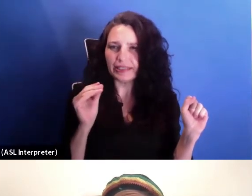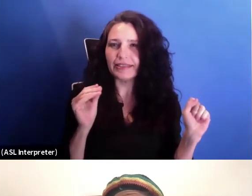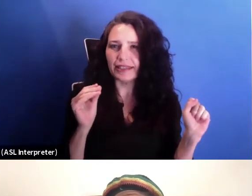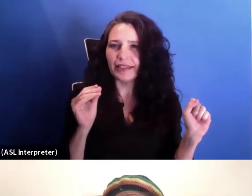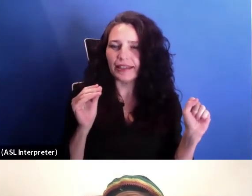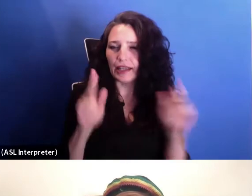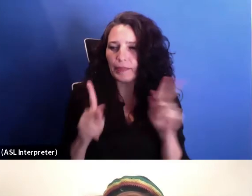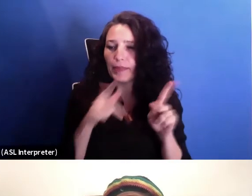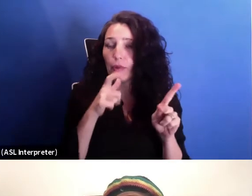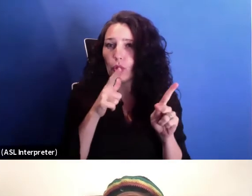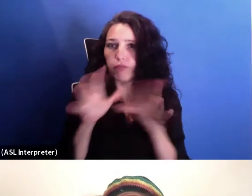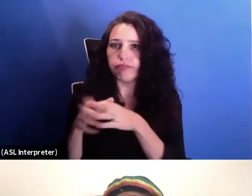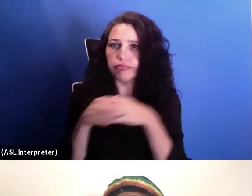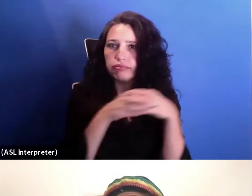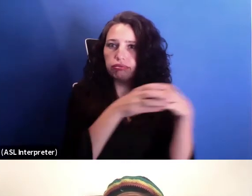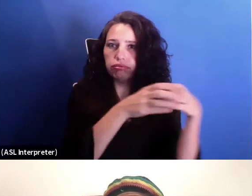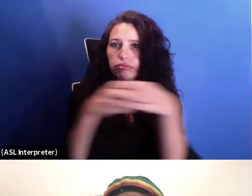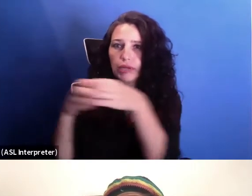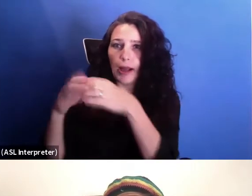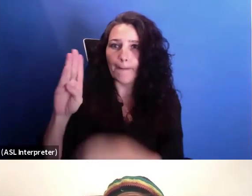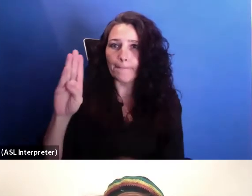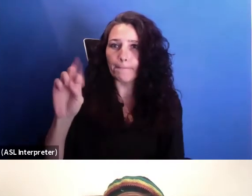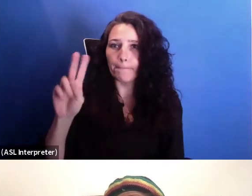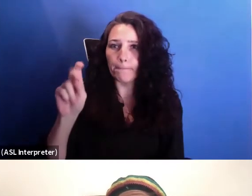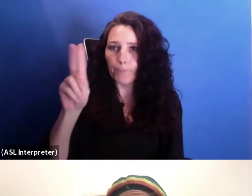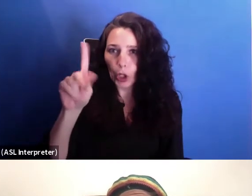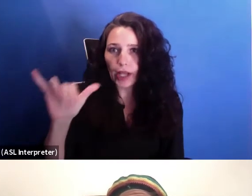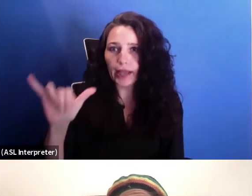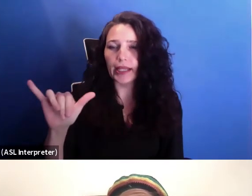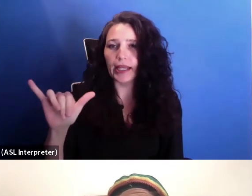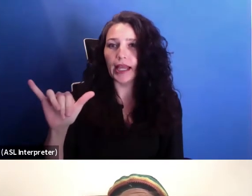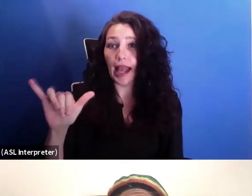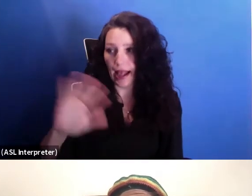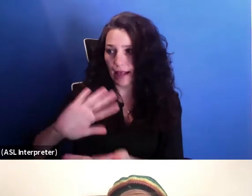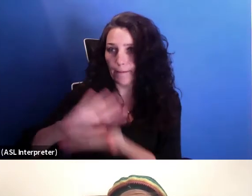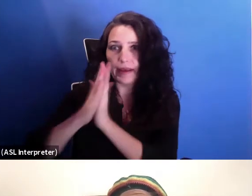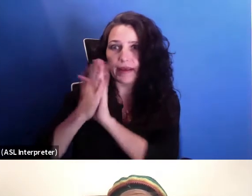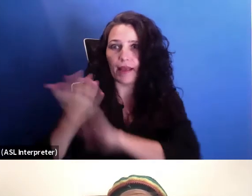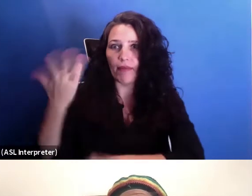and became involved in the Disability Civil Rights Movement. And the combination of those two things